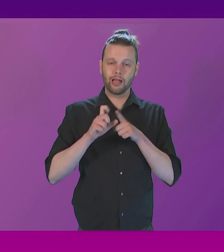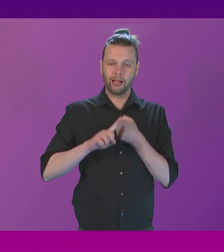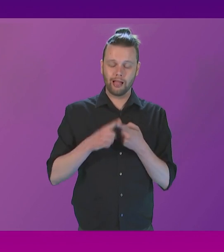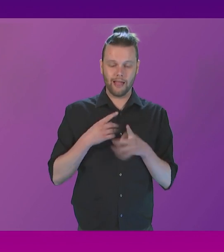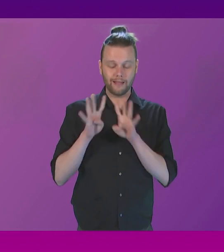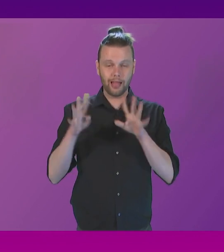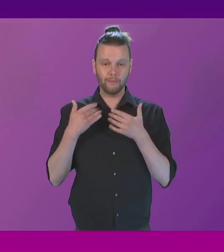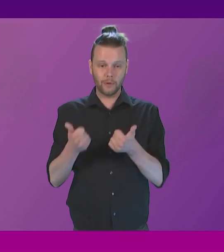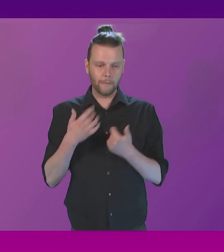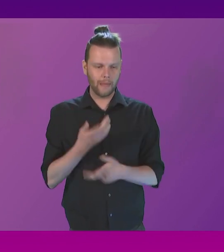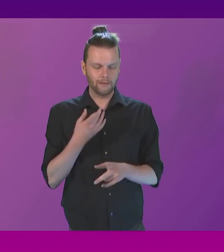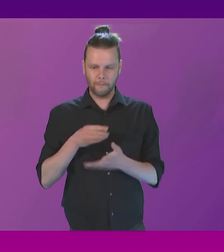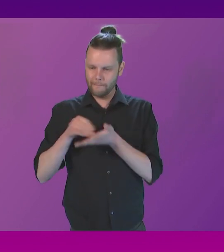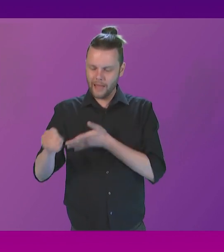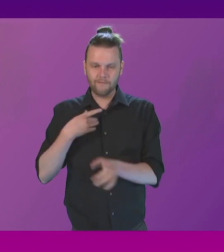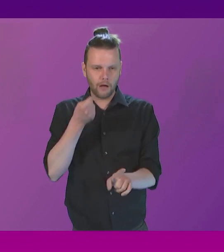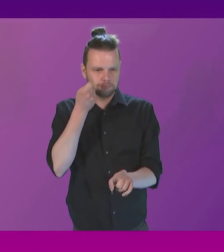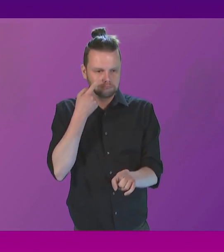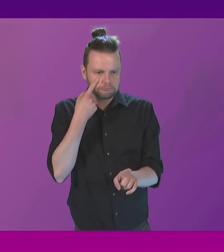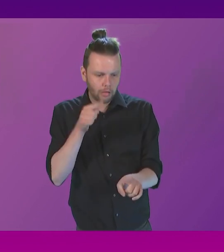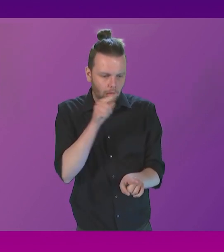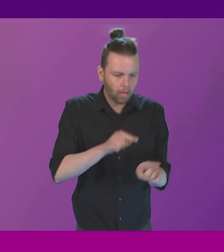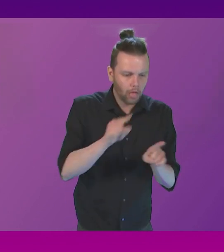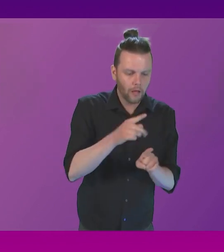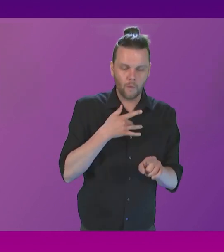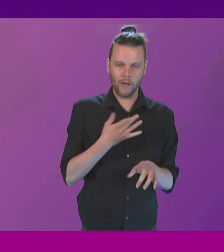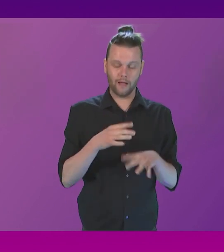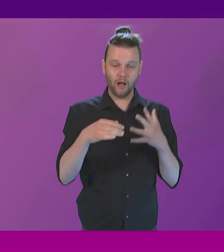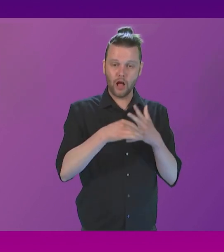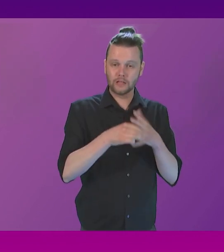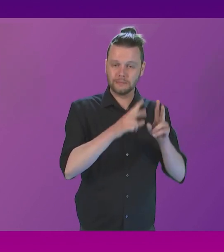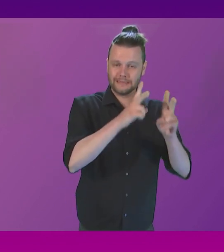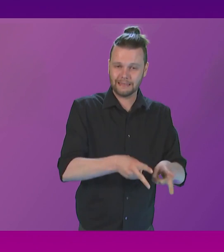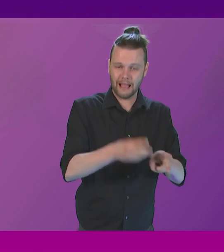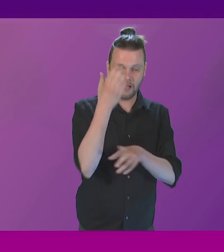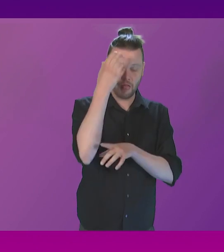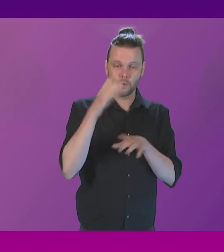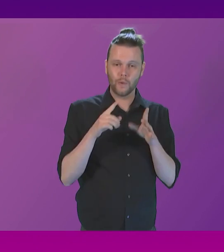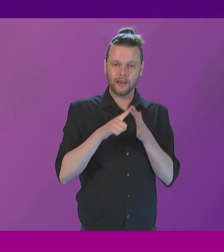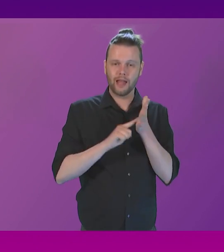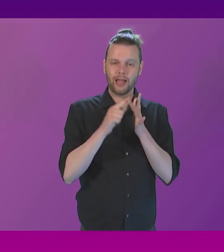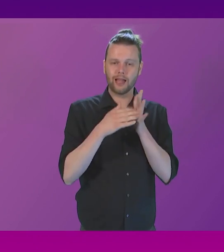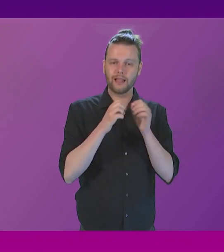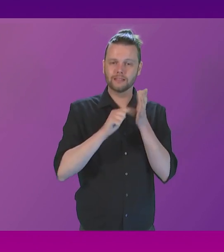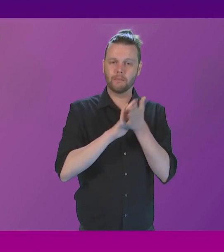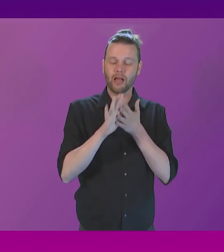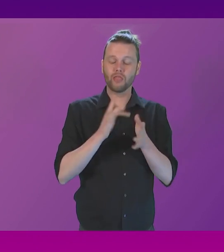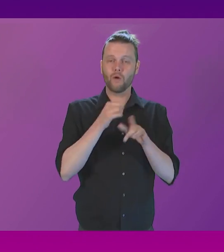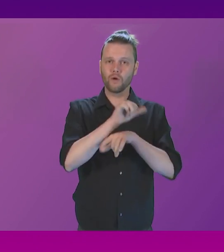a grieving widow who lost her husband in the Queen Elizabeth university hospital infections scandal. Why does the First Minister have confidence in